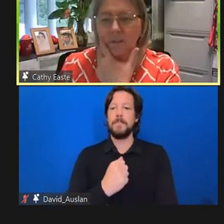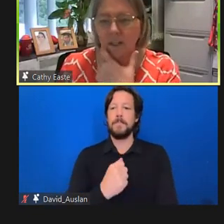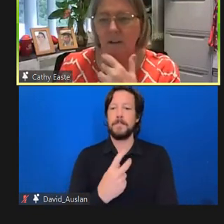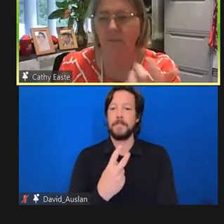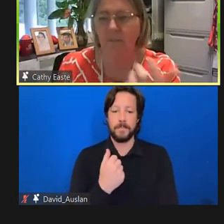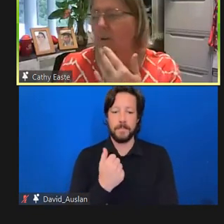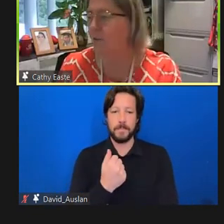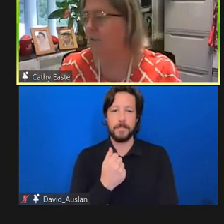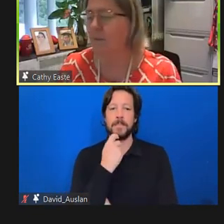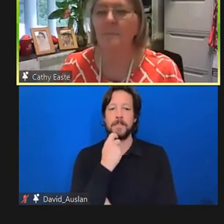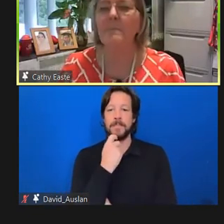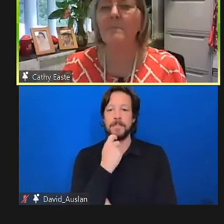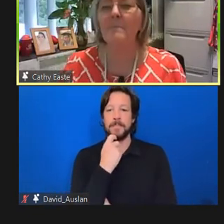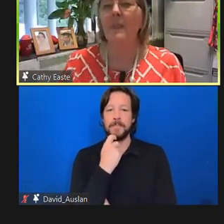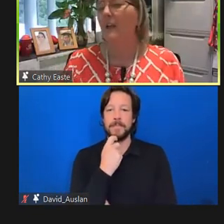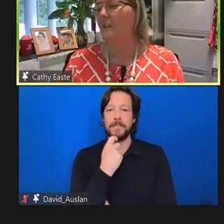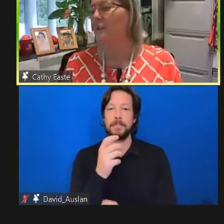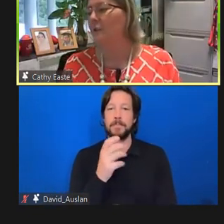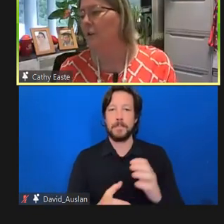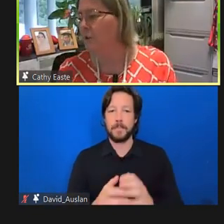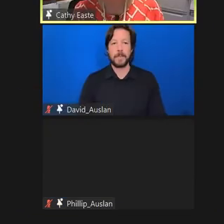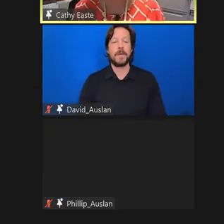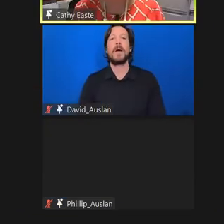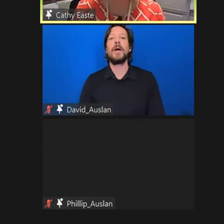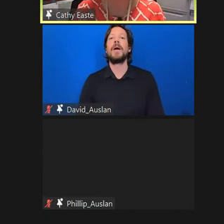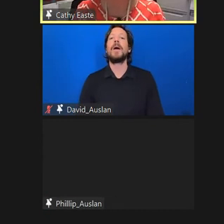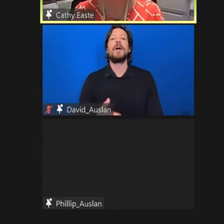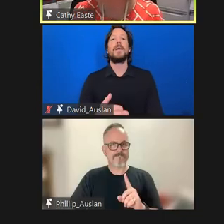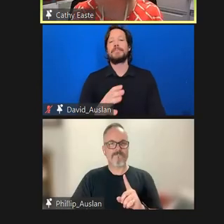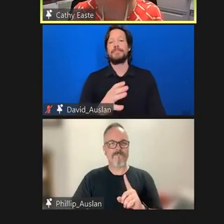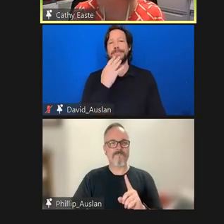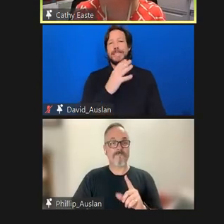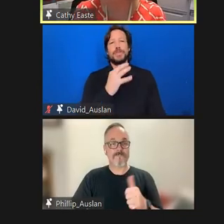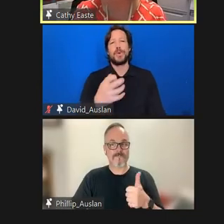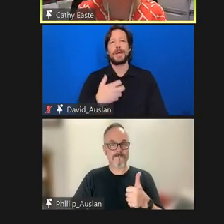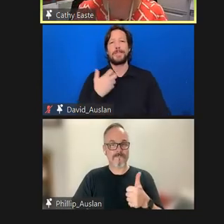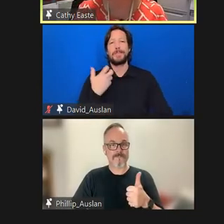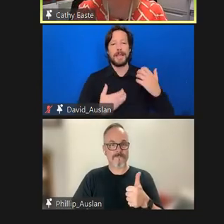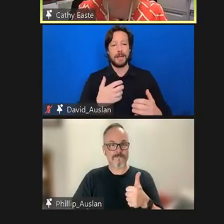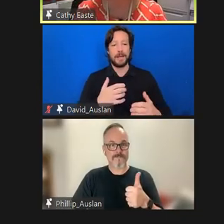David's taking over. Thank you, David. So don't complain about having to spend extras on support.